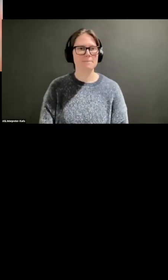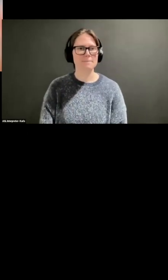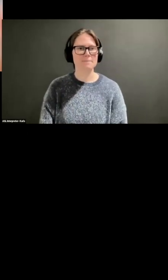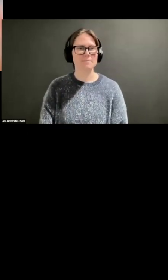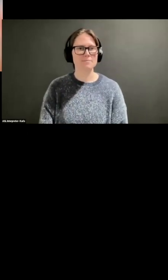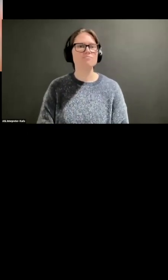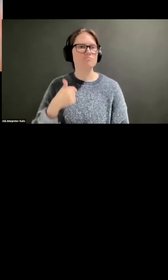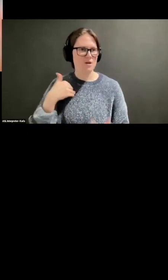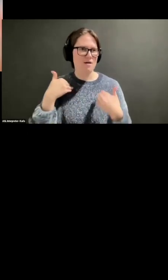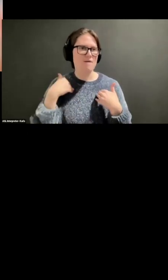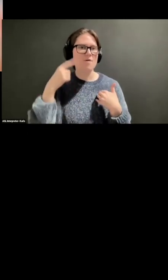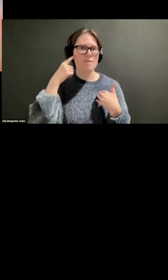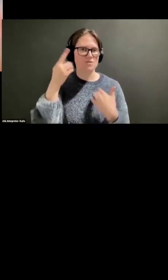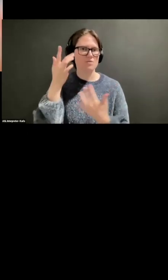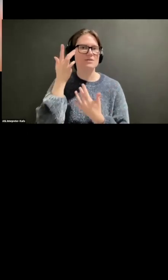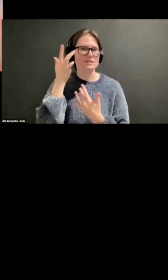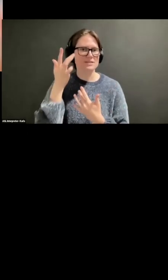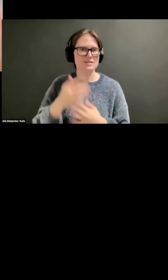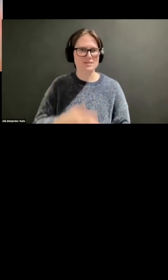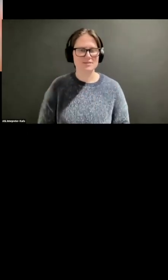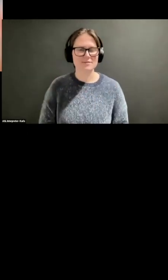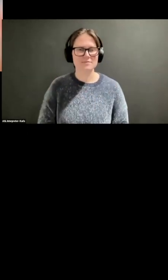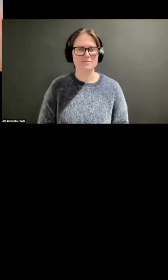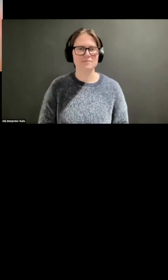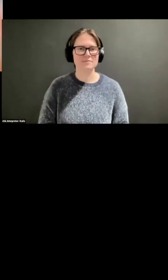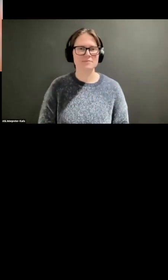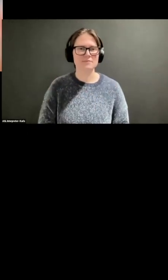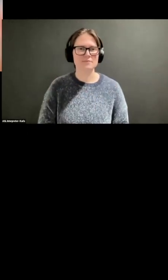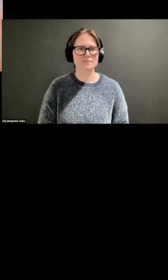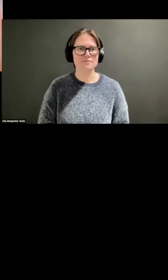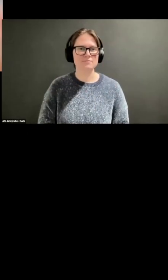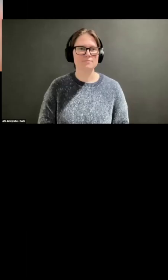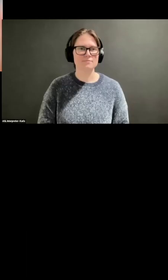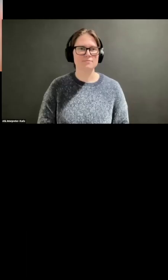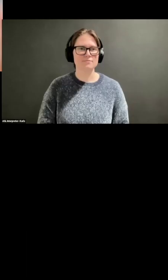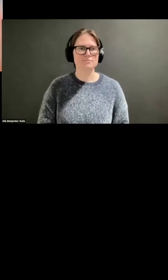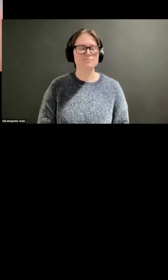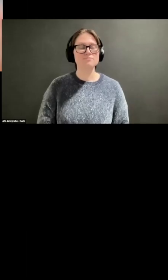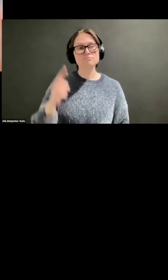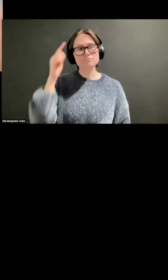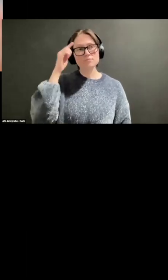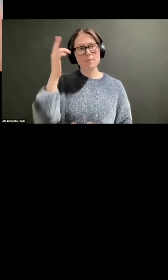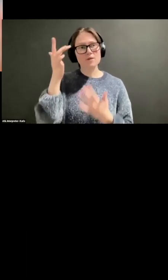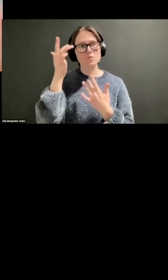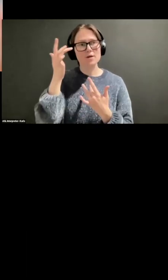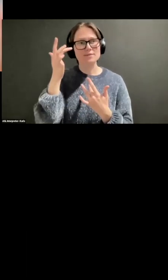illness, and with the mental illness I had to have